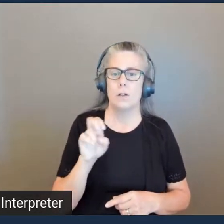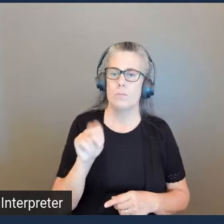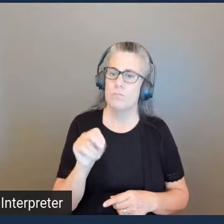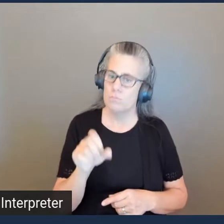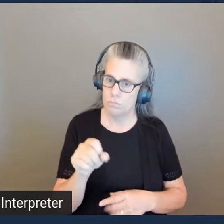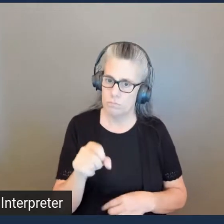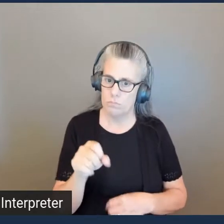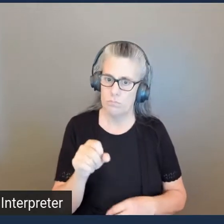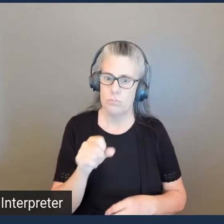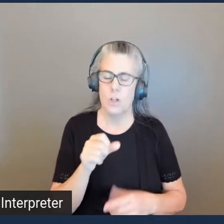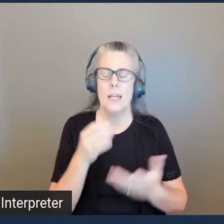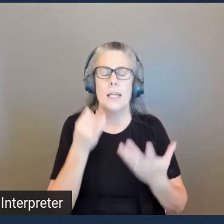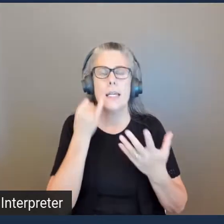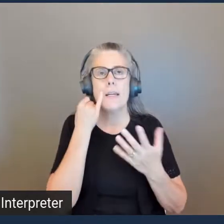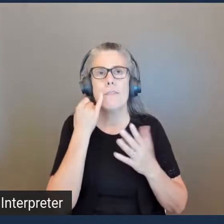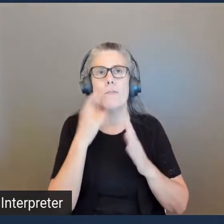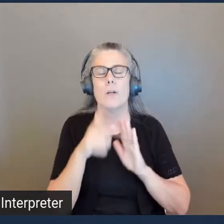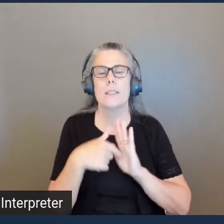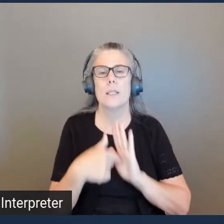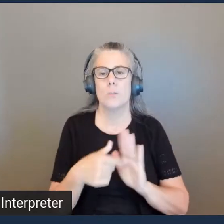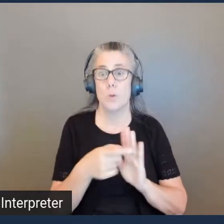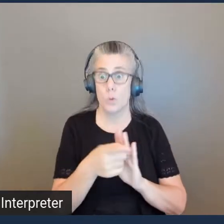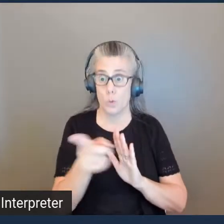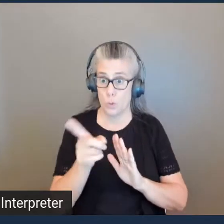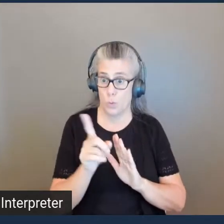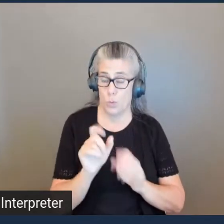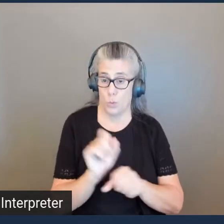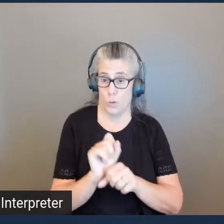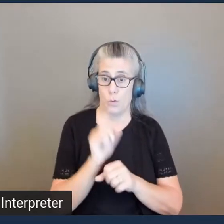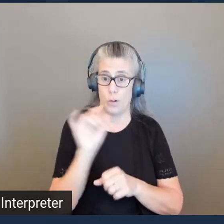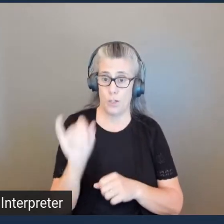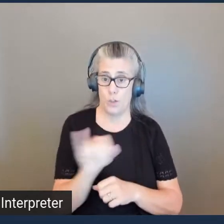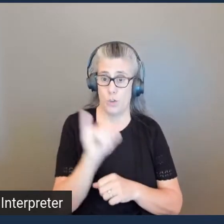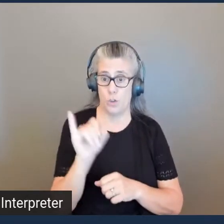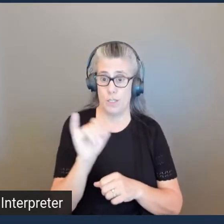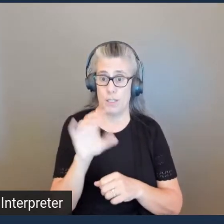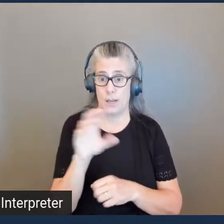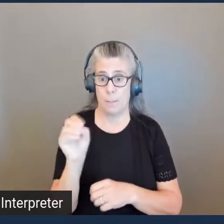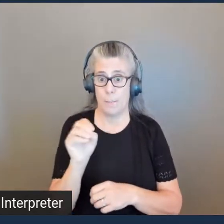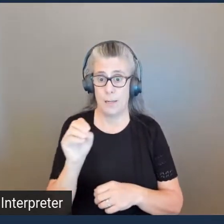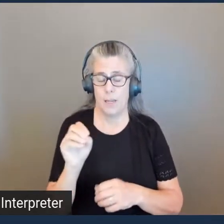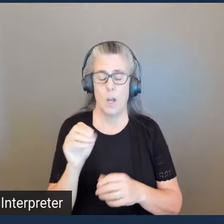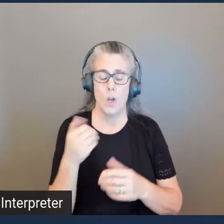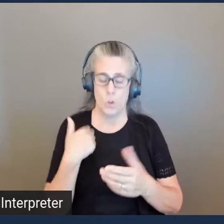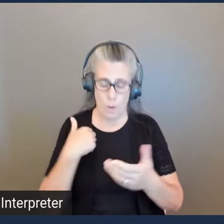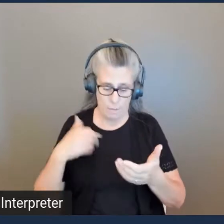for an insurance company and, right? You have like this, you're trying to create this mobile App where you're trying to submit a claim.